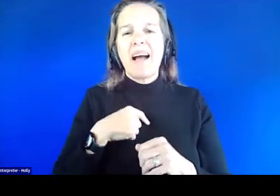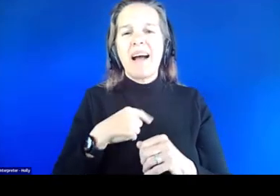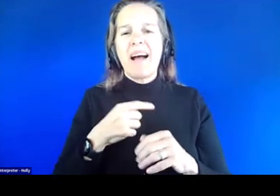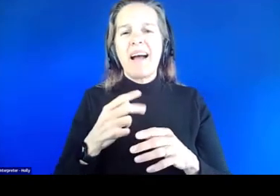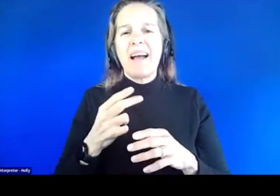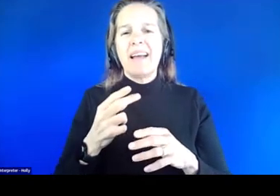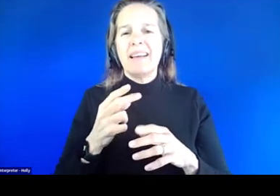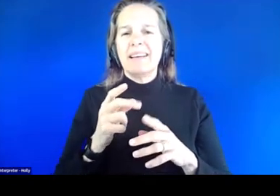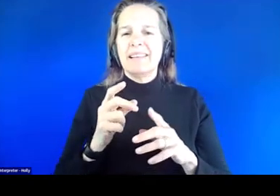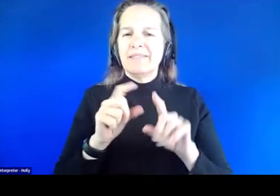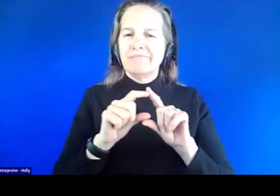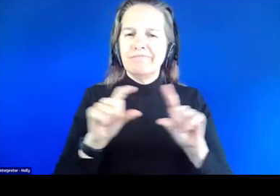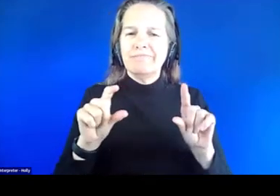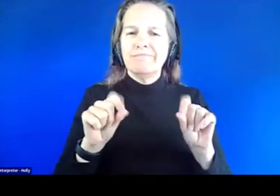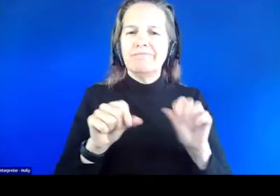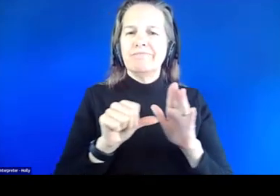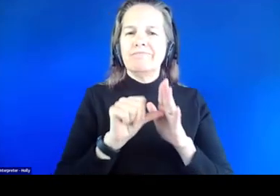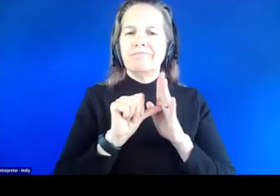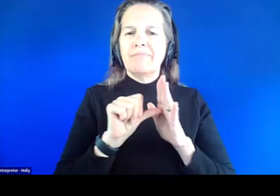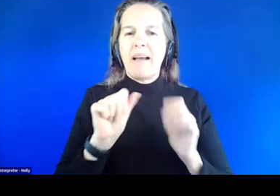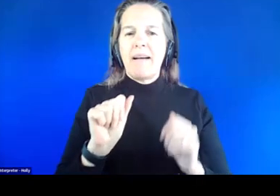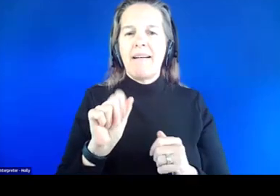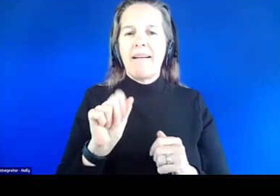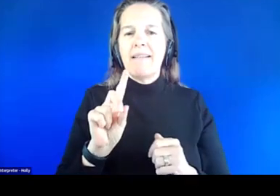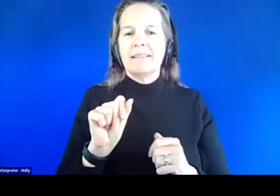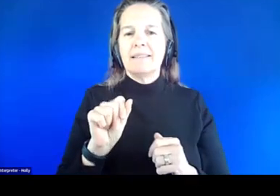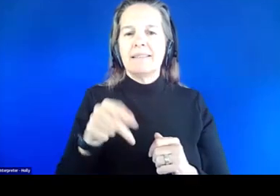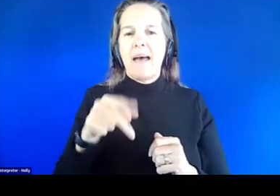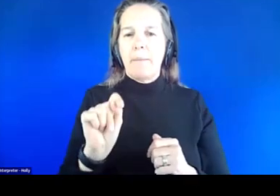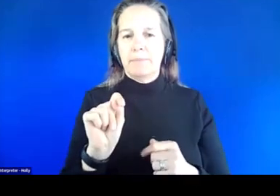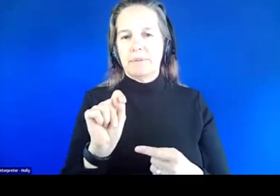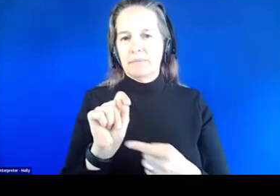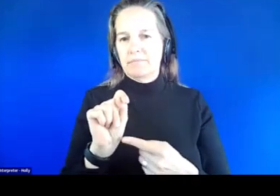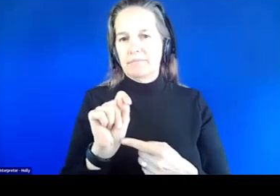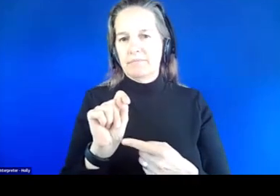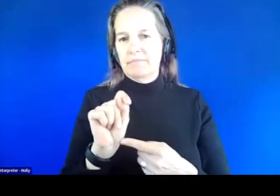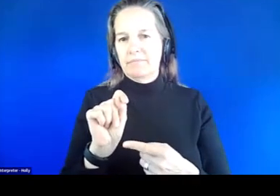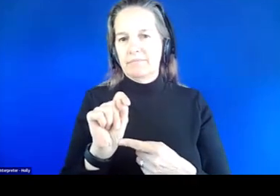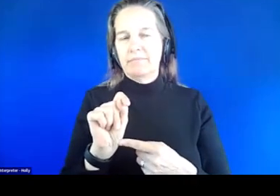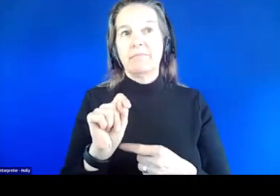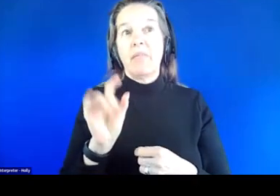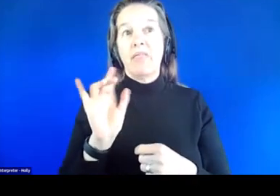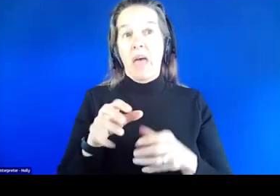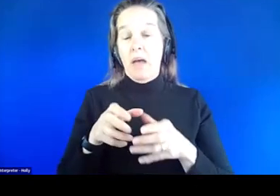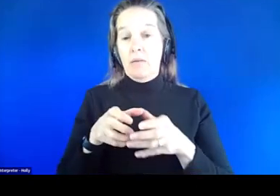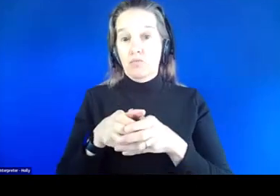they were largely one of the most strategic advocacy